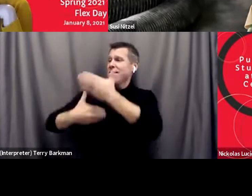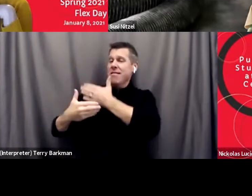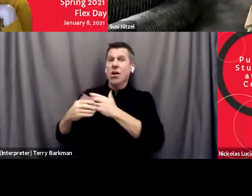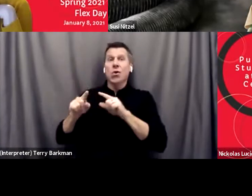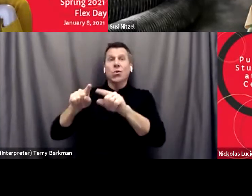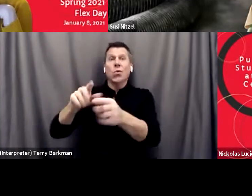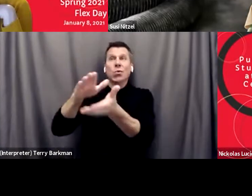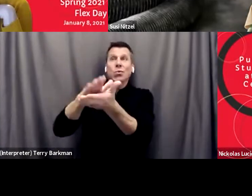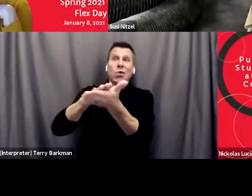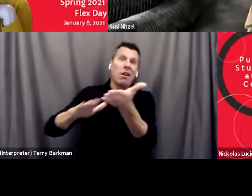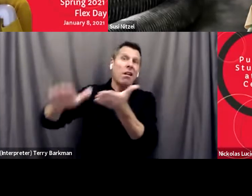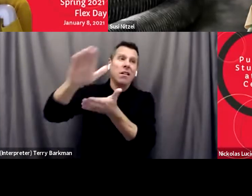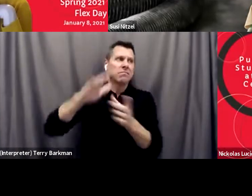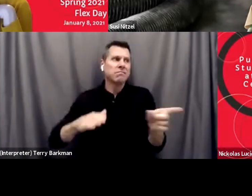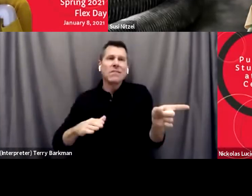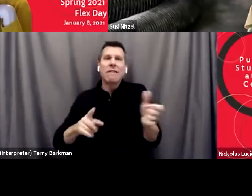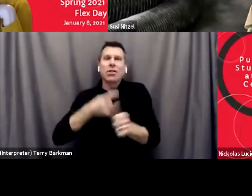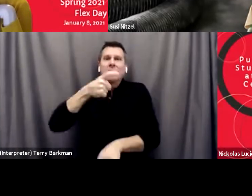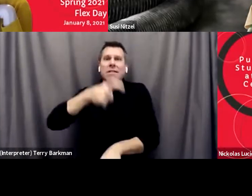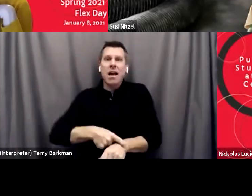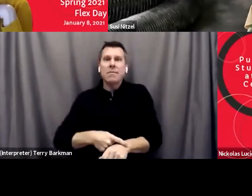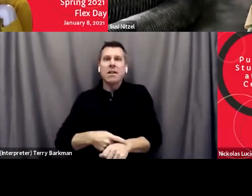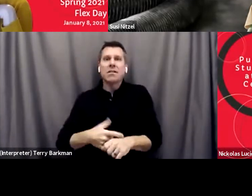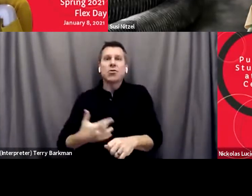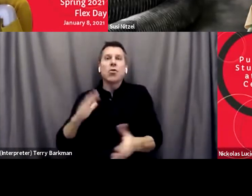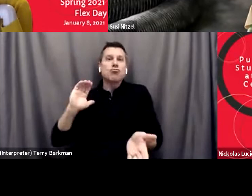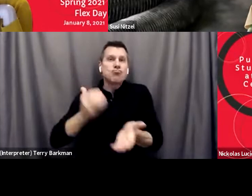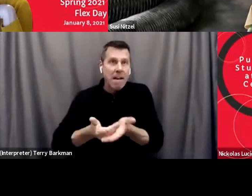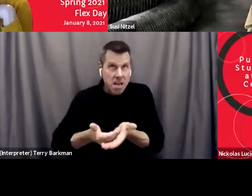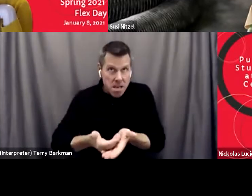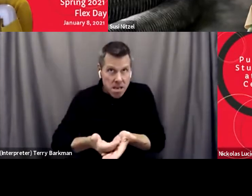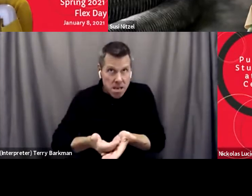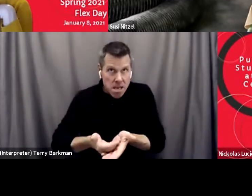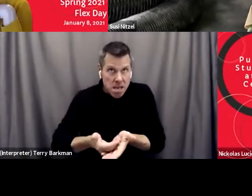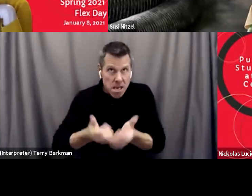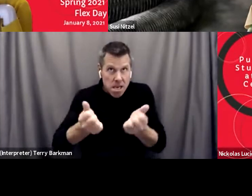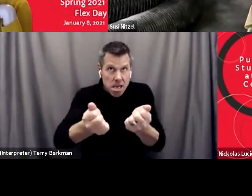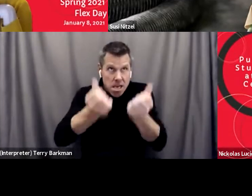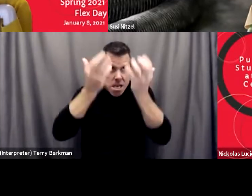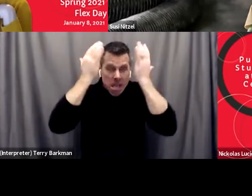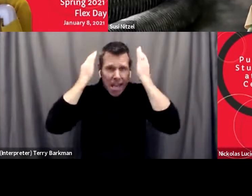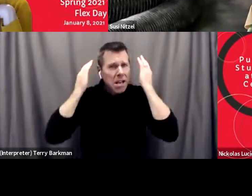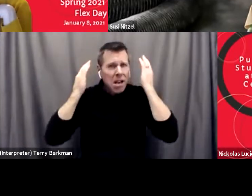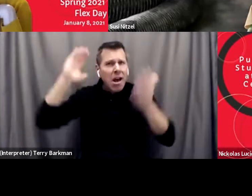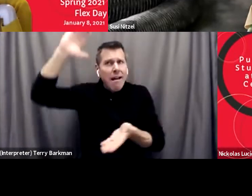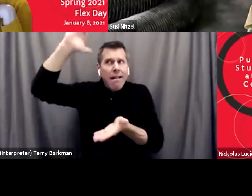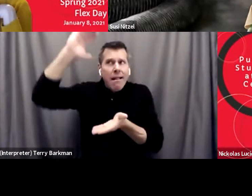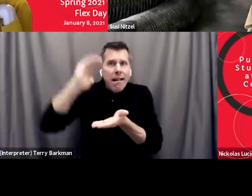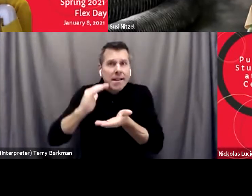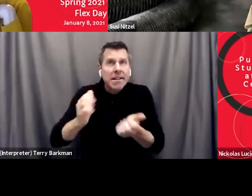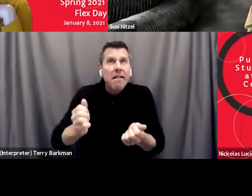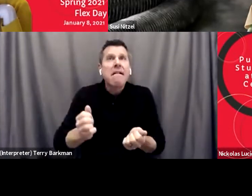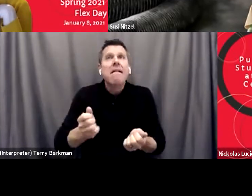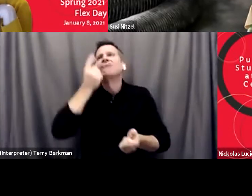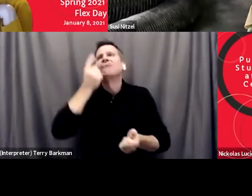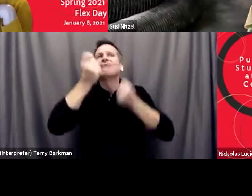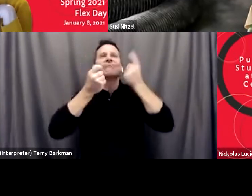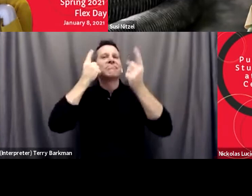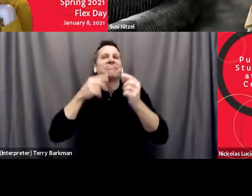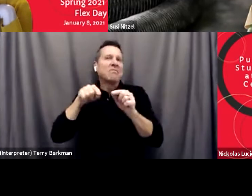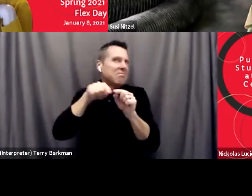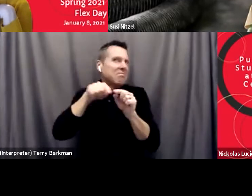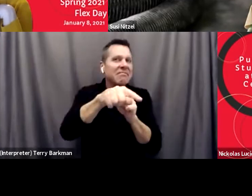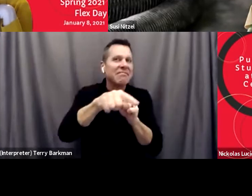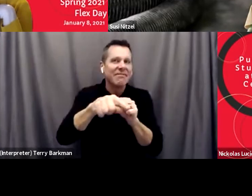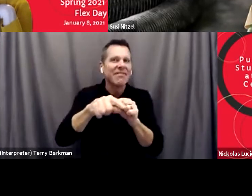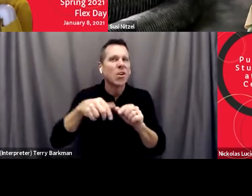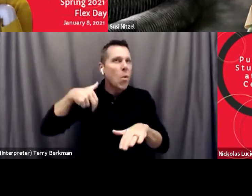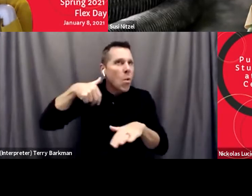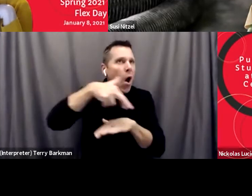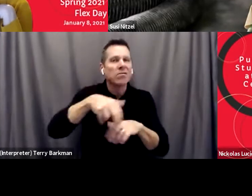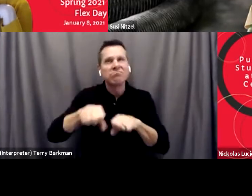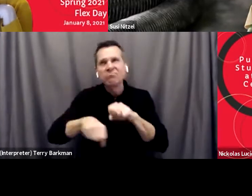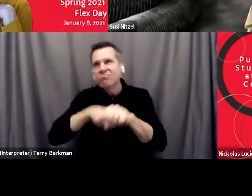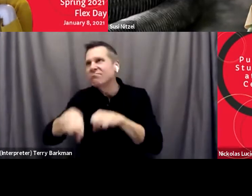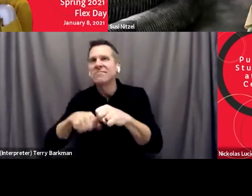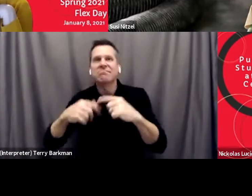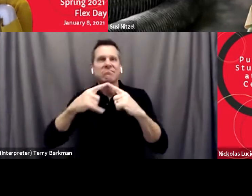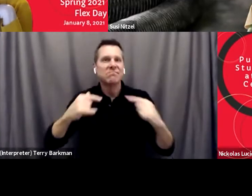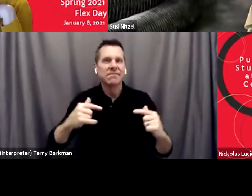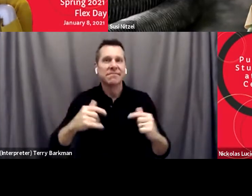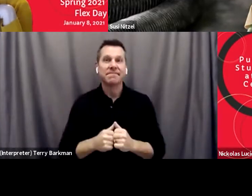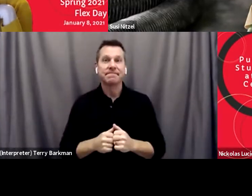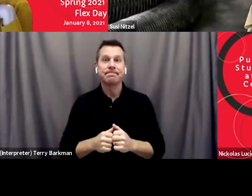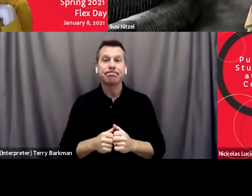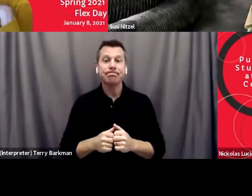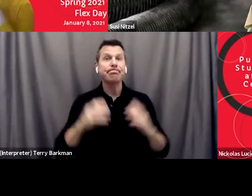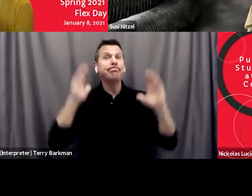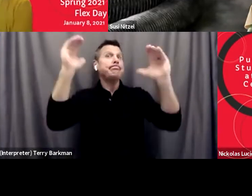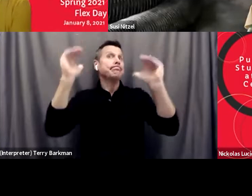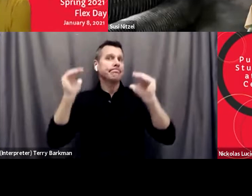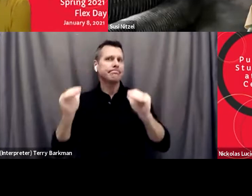overwhelmed trying to, to find that clear, defined path, even just physically through our campus. So next, we wanted to, to have